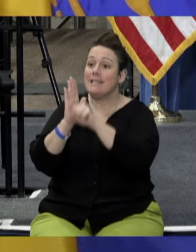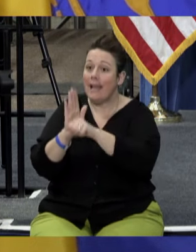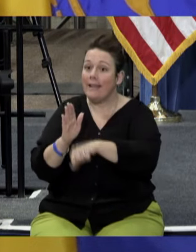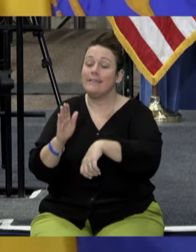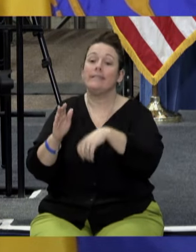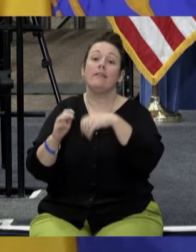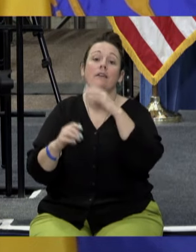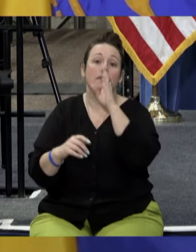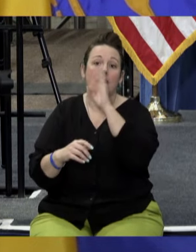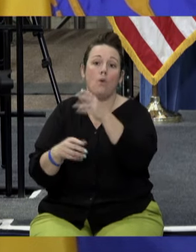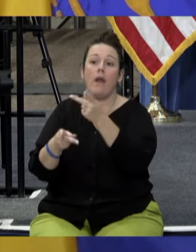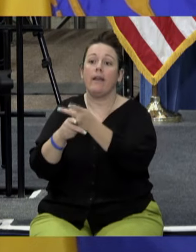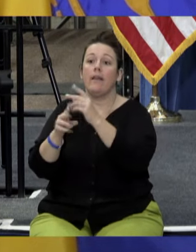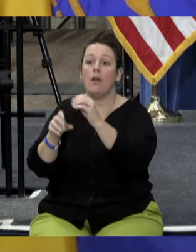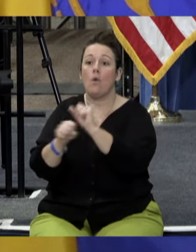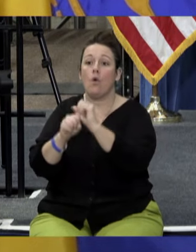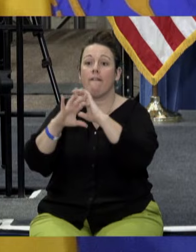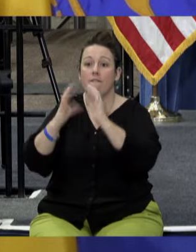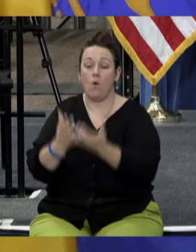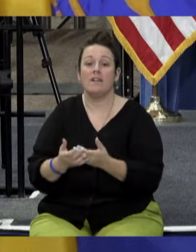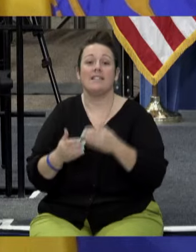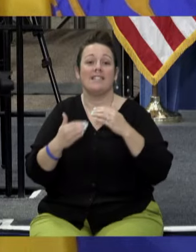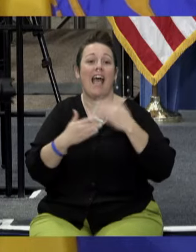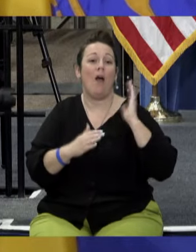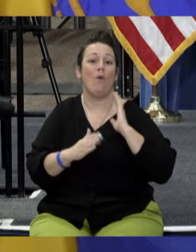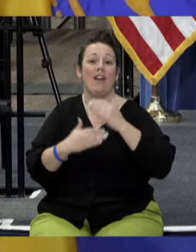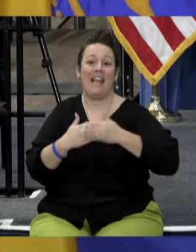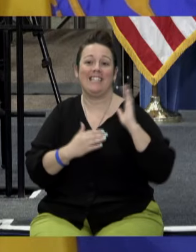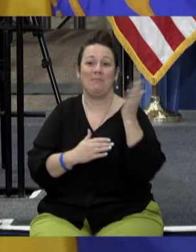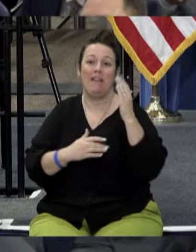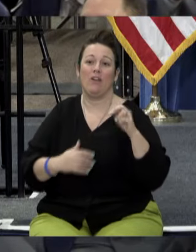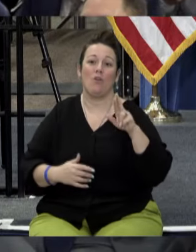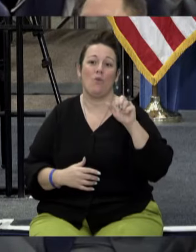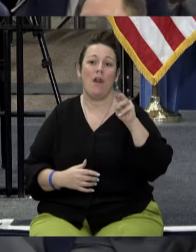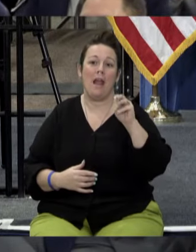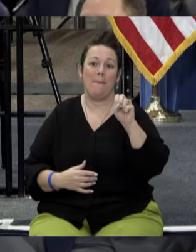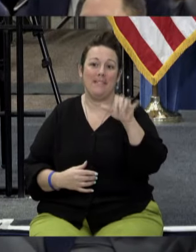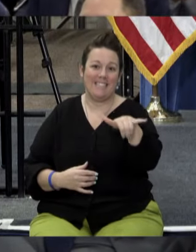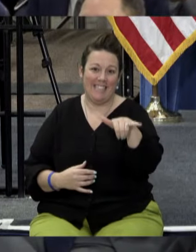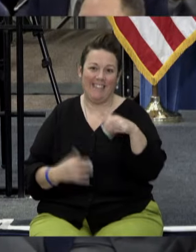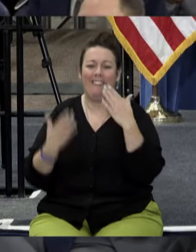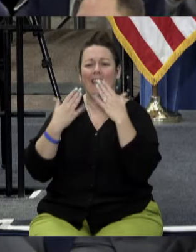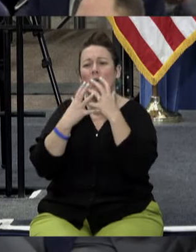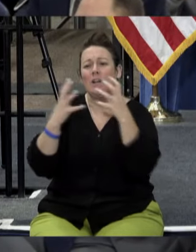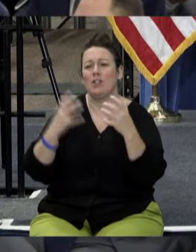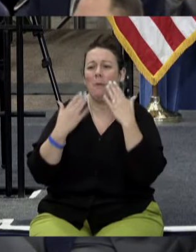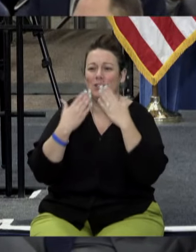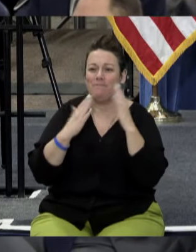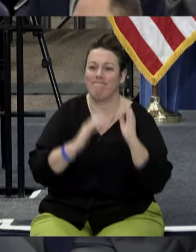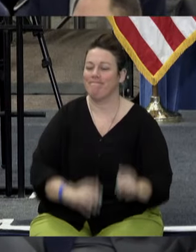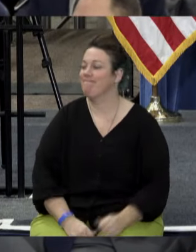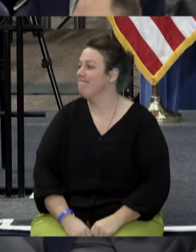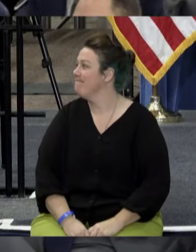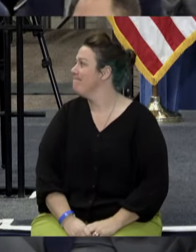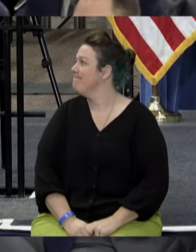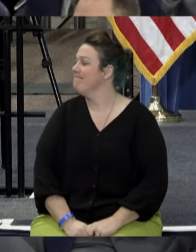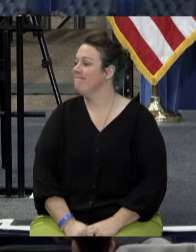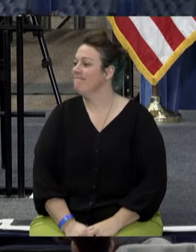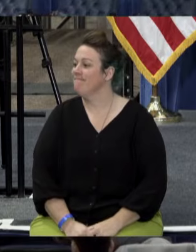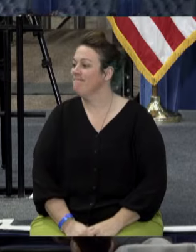and more is our next speaker, Ramsey. Thank you all so much for having me. Appreciate it.